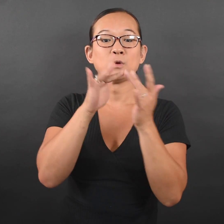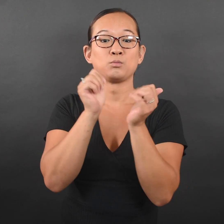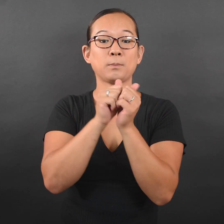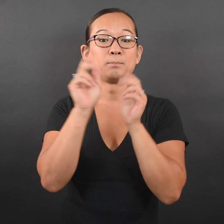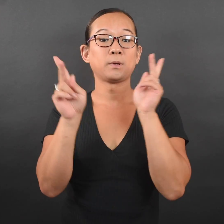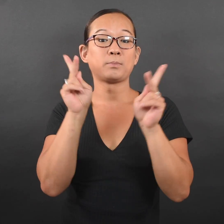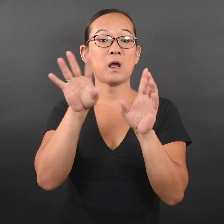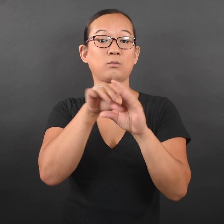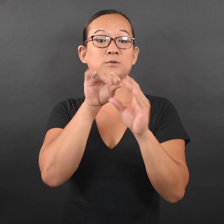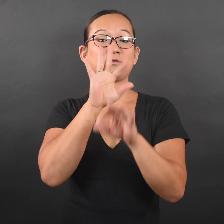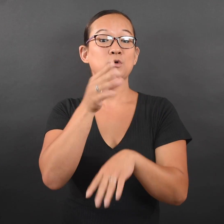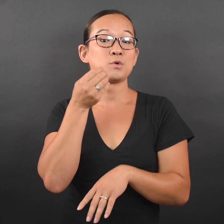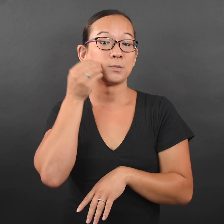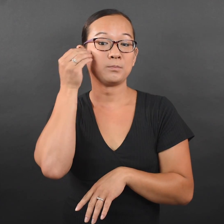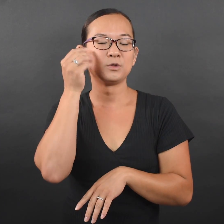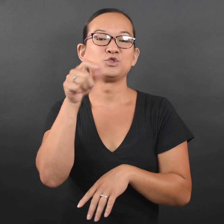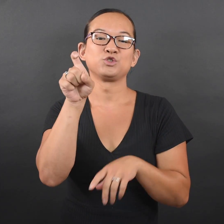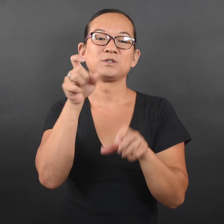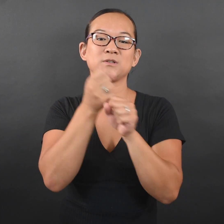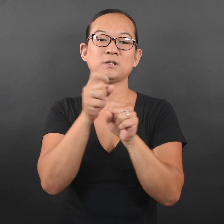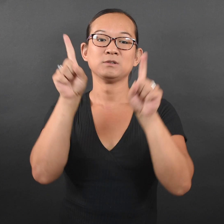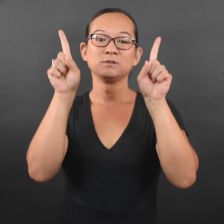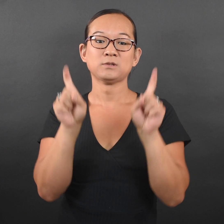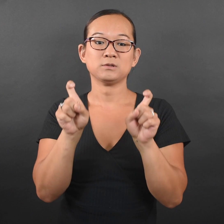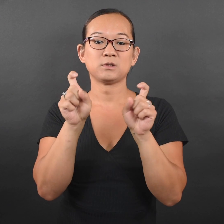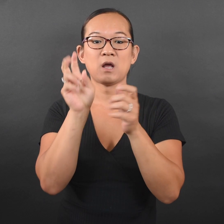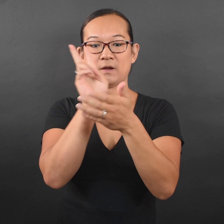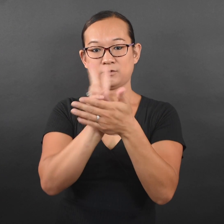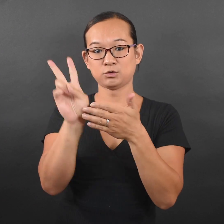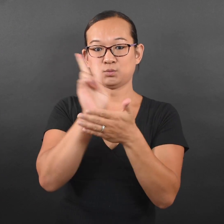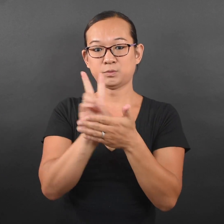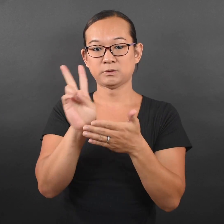frequent contact with people outside of their household should get tested